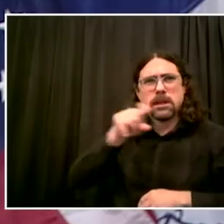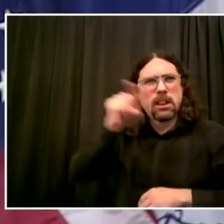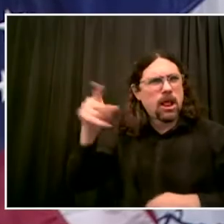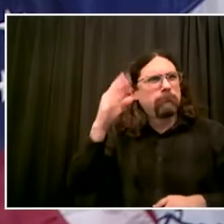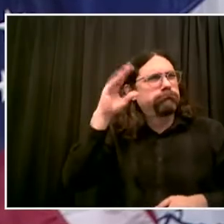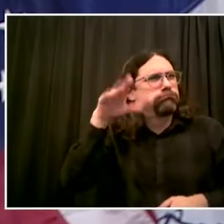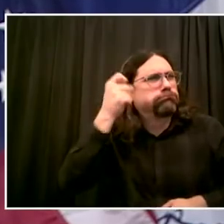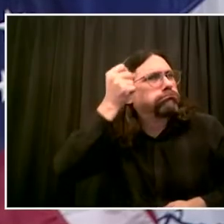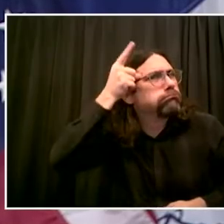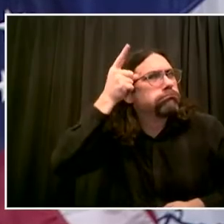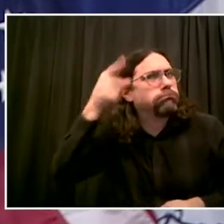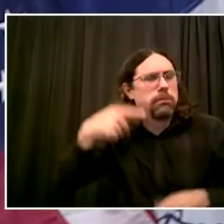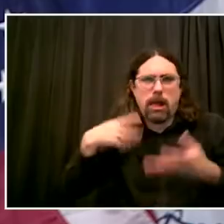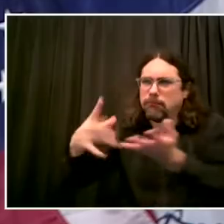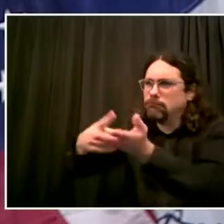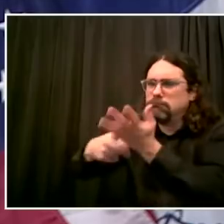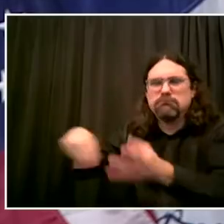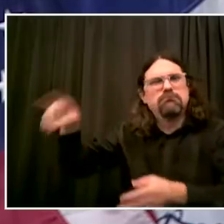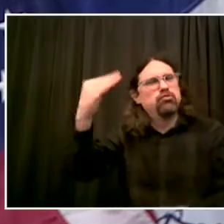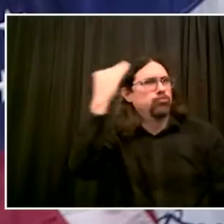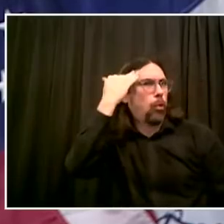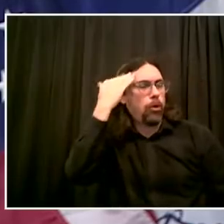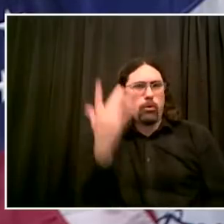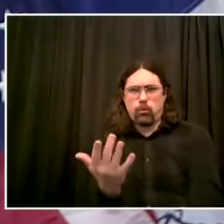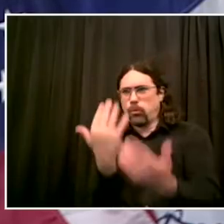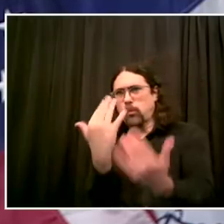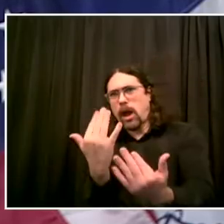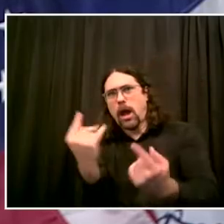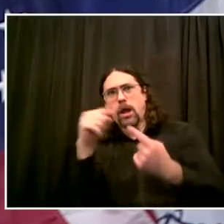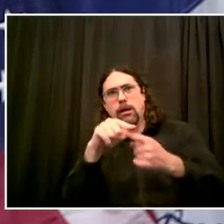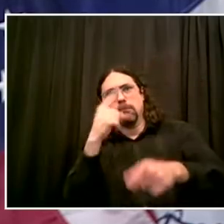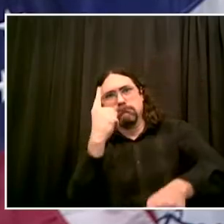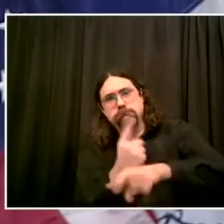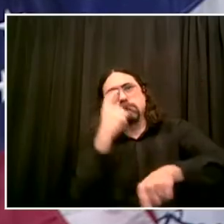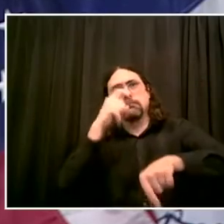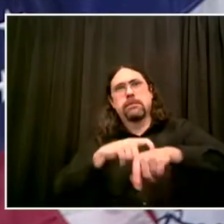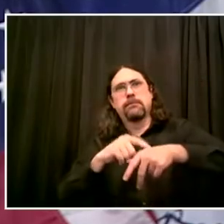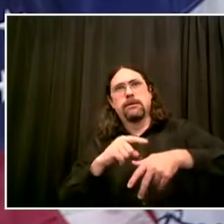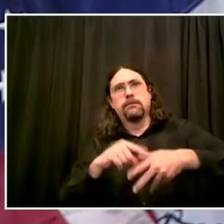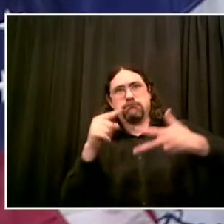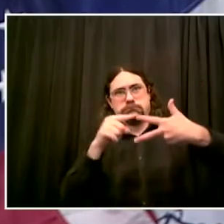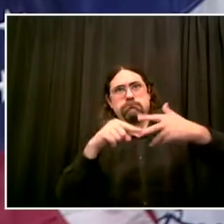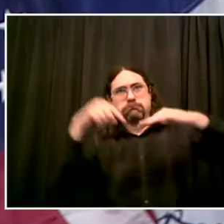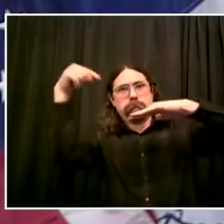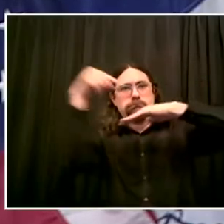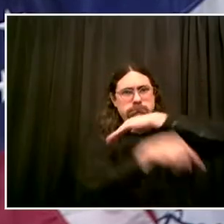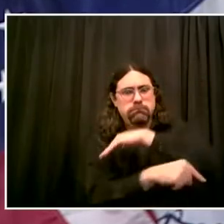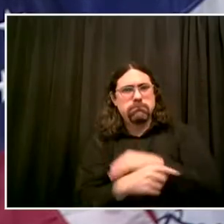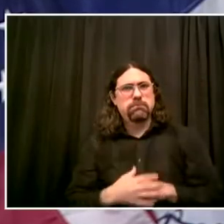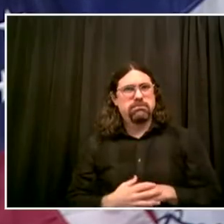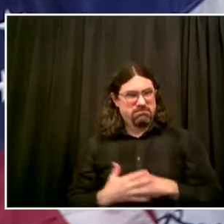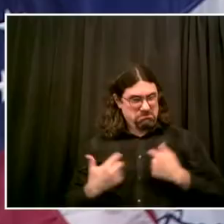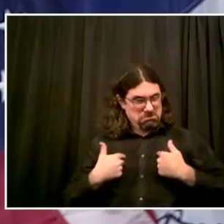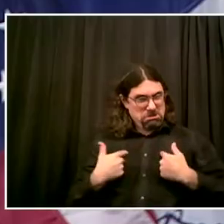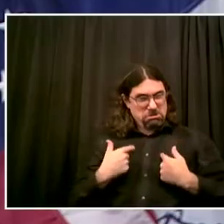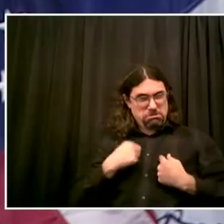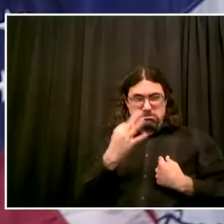TO TELL PEOPLE A DAY AND ADVANCE. THE DAY THE NBEUMRTES LL US